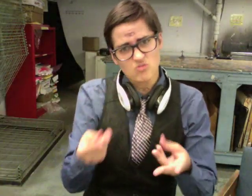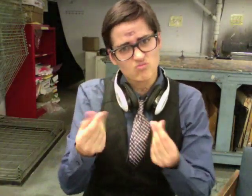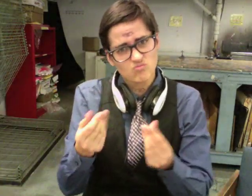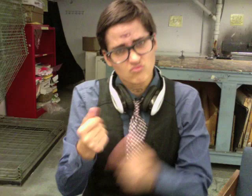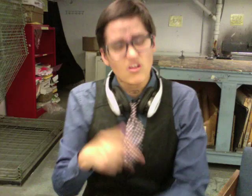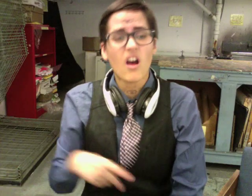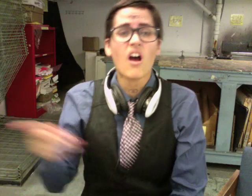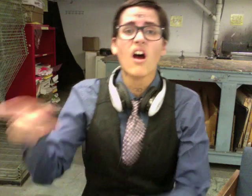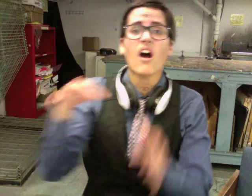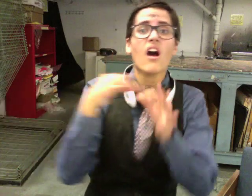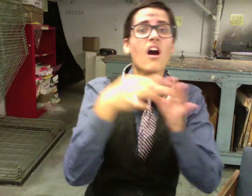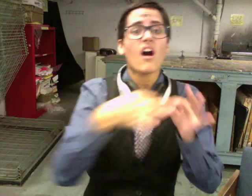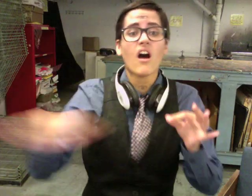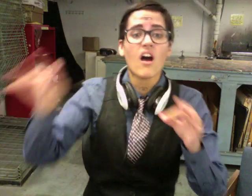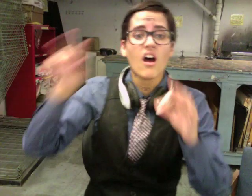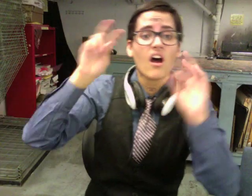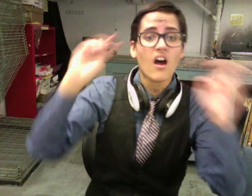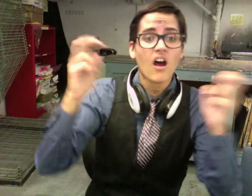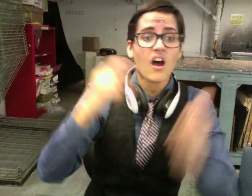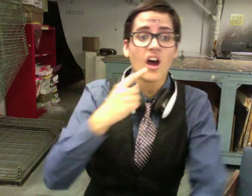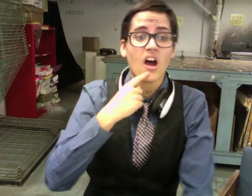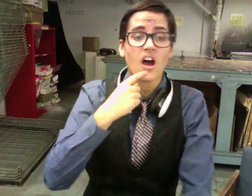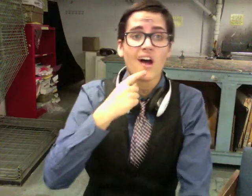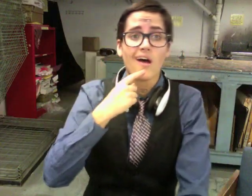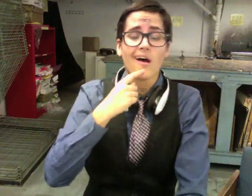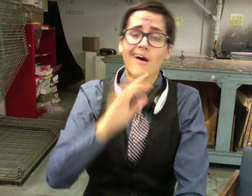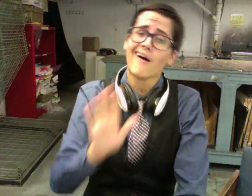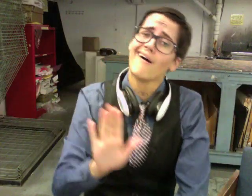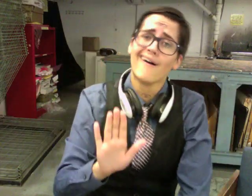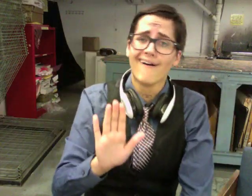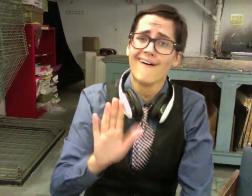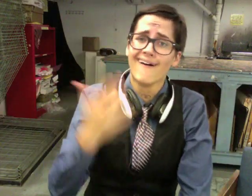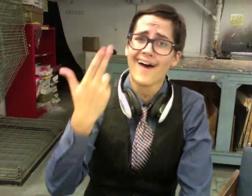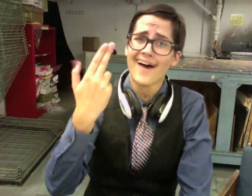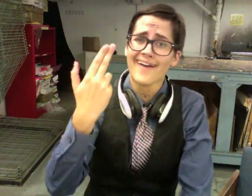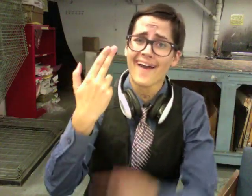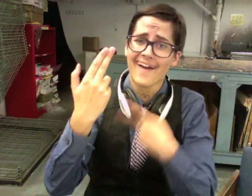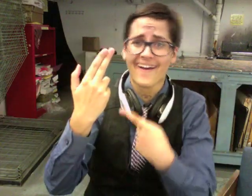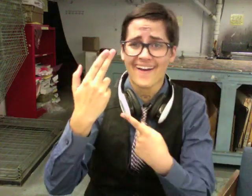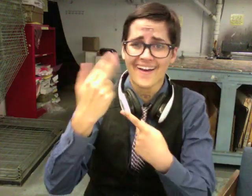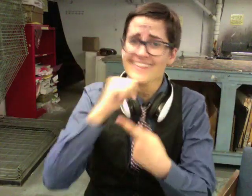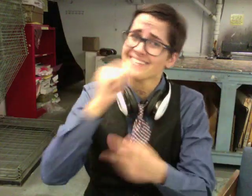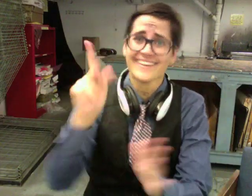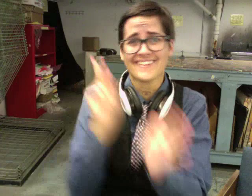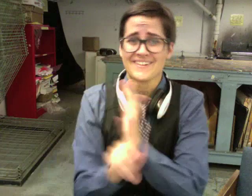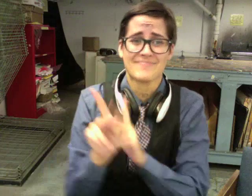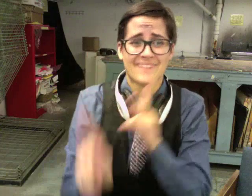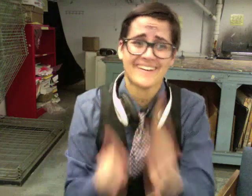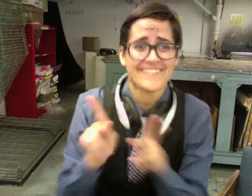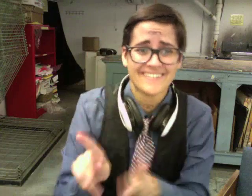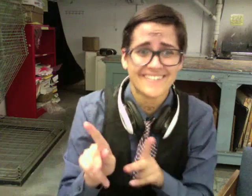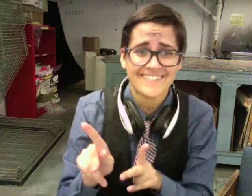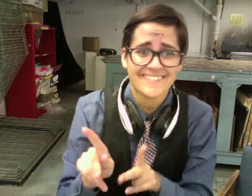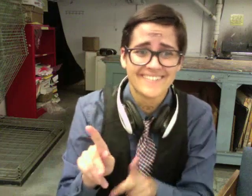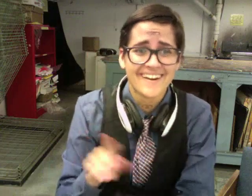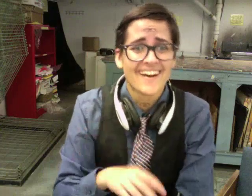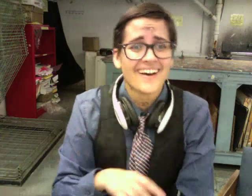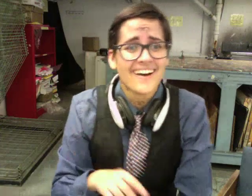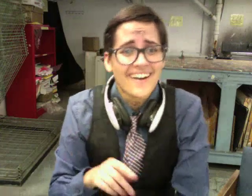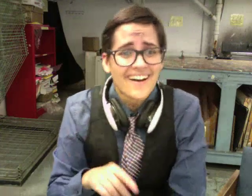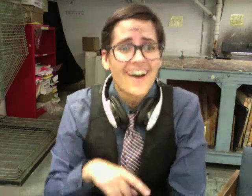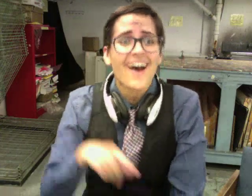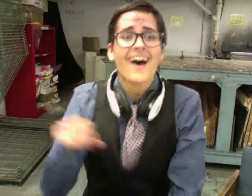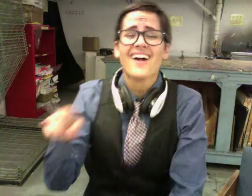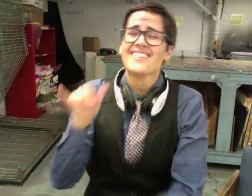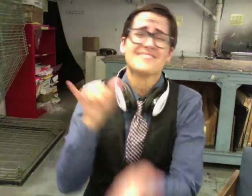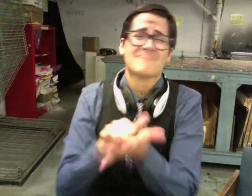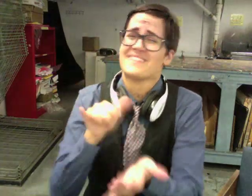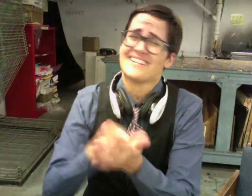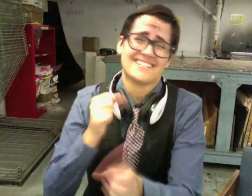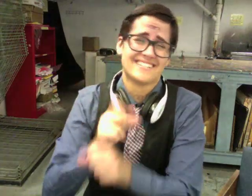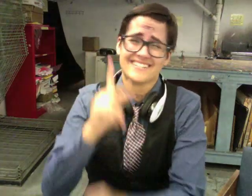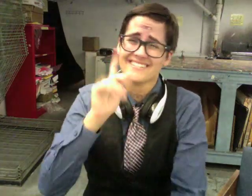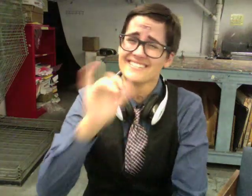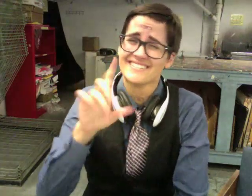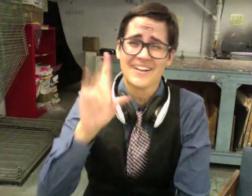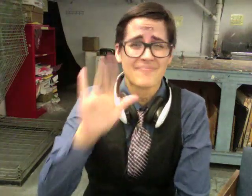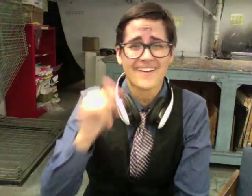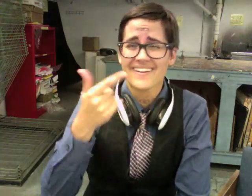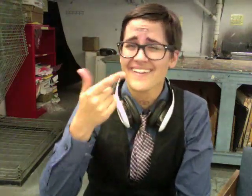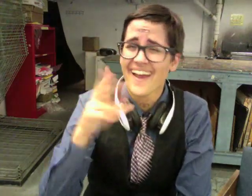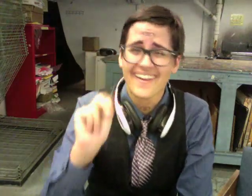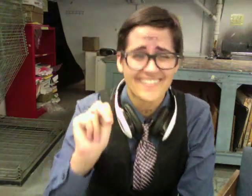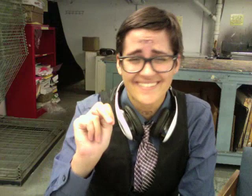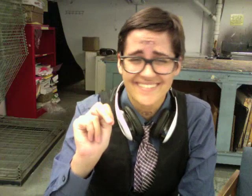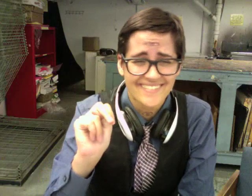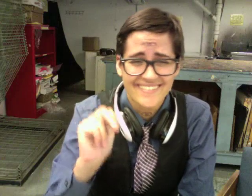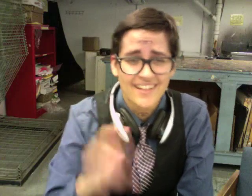and they read: "Guns don't kill people! It's impossible to be killed by a gun; we are all